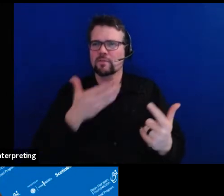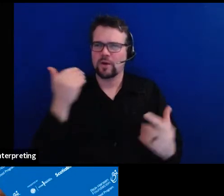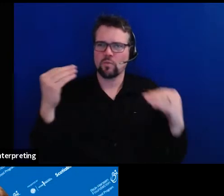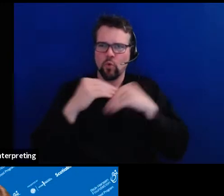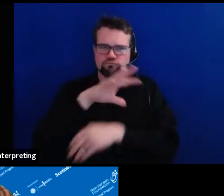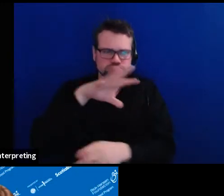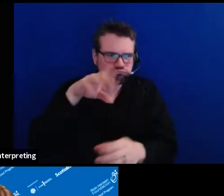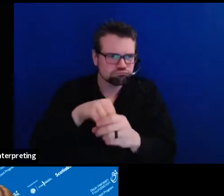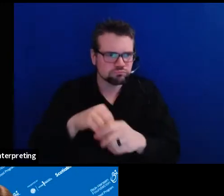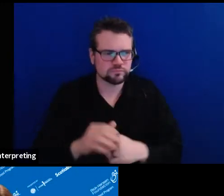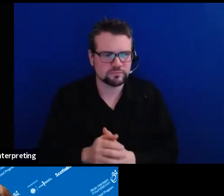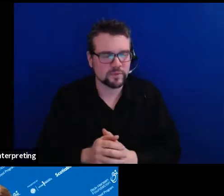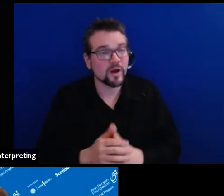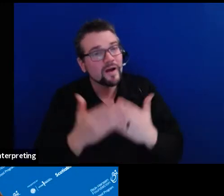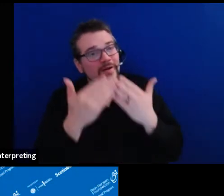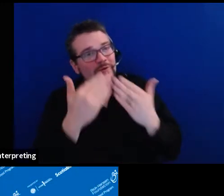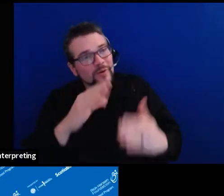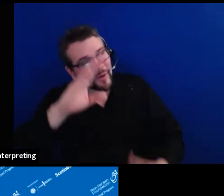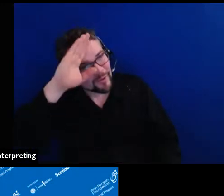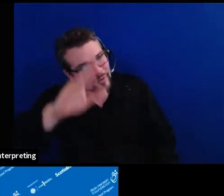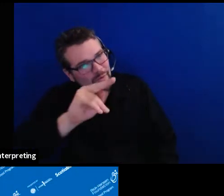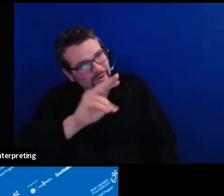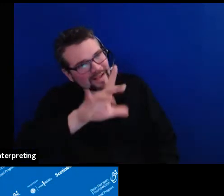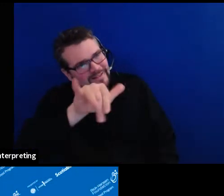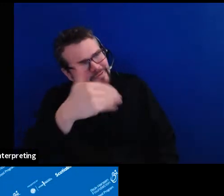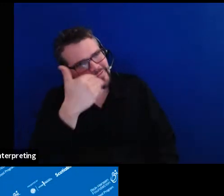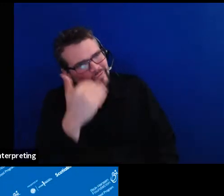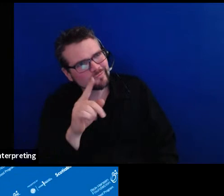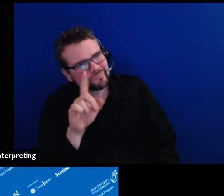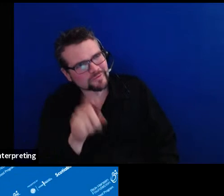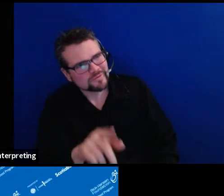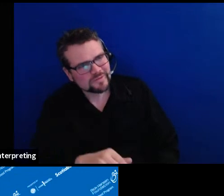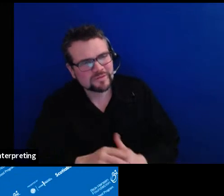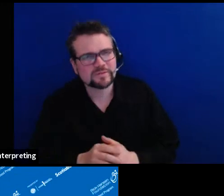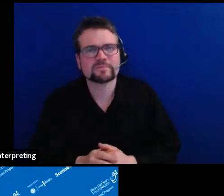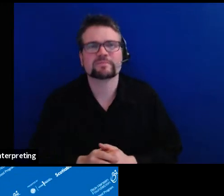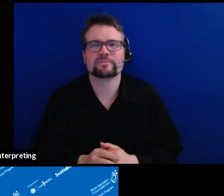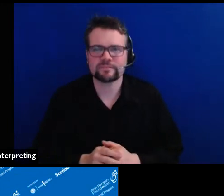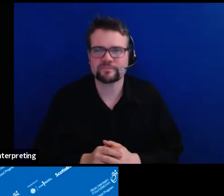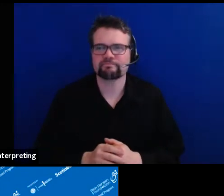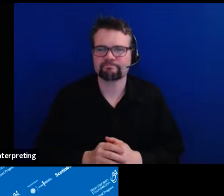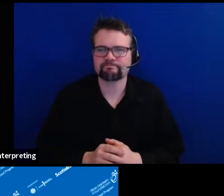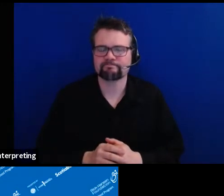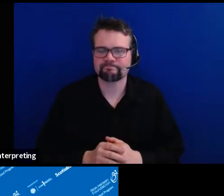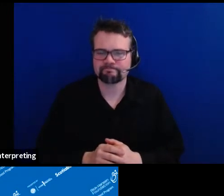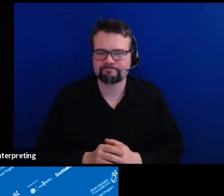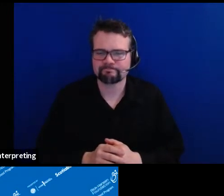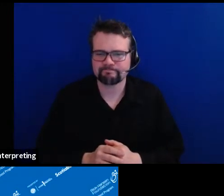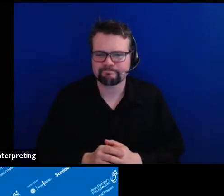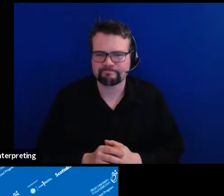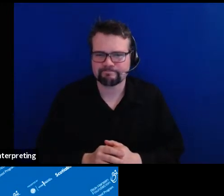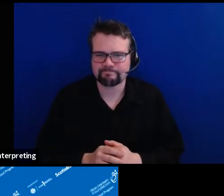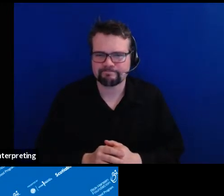THAT'S A VERY GOOD QUESTION. YOU KNOW, I GUESS I HAVE -- THE